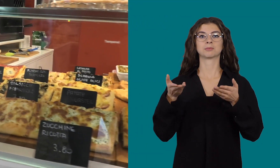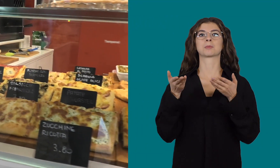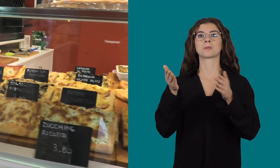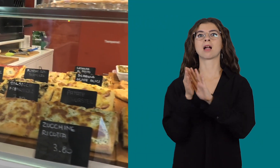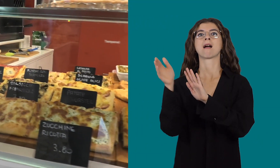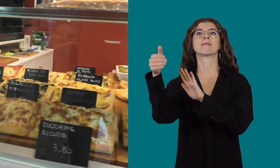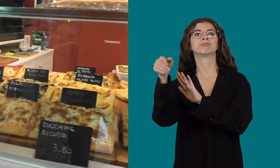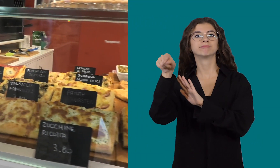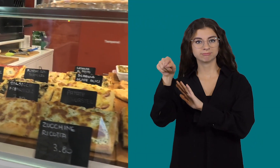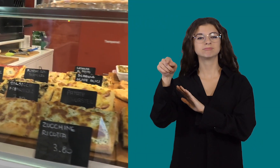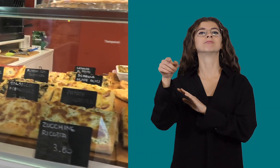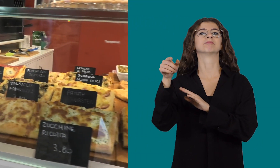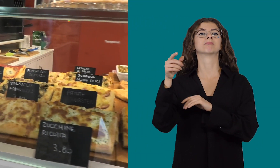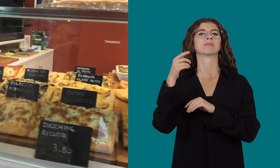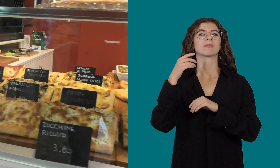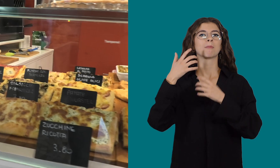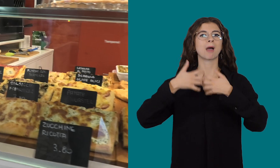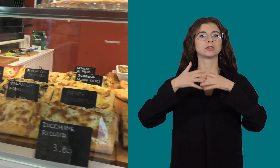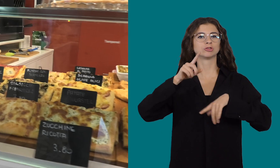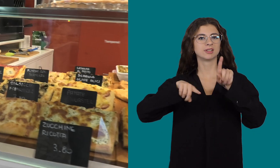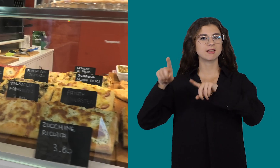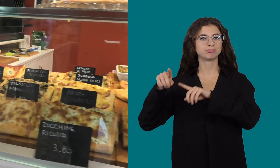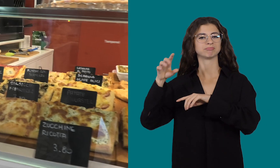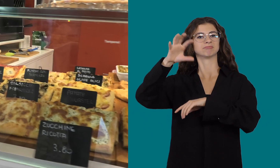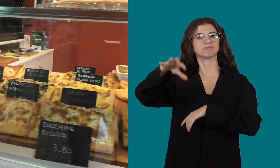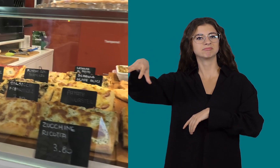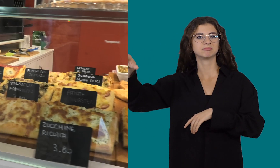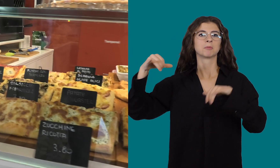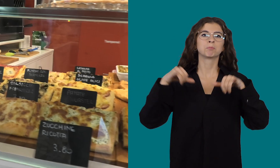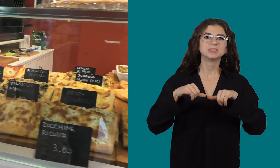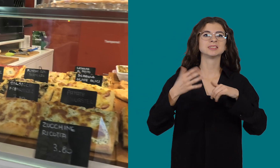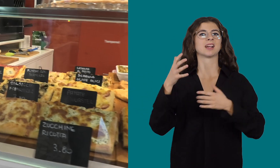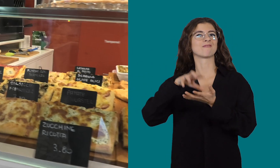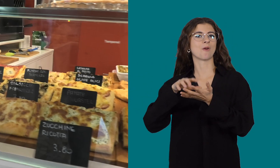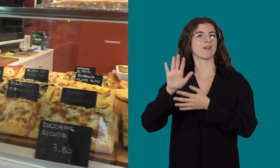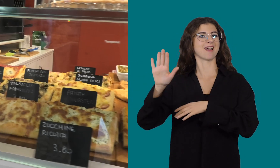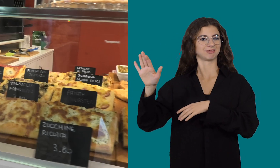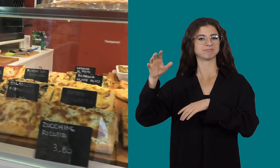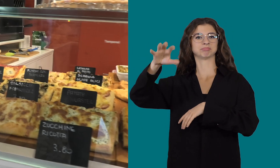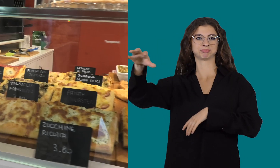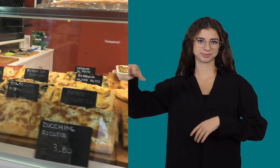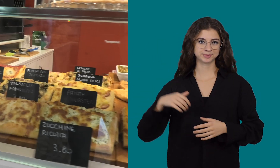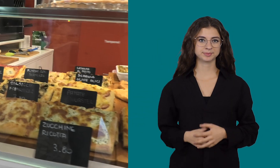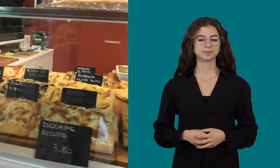At the workshop over there, they make pizza dough and focaccia with the necessary machinery.